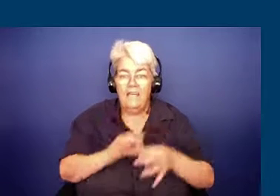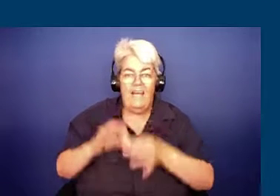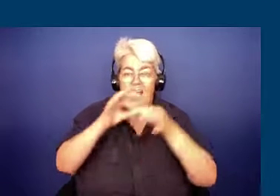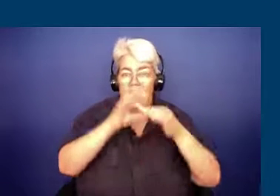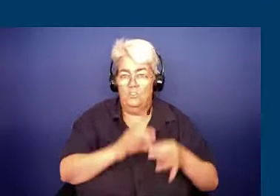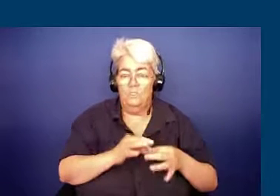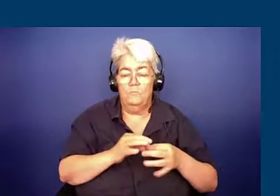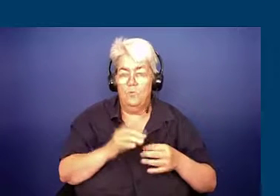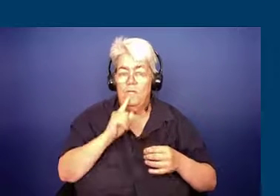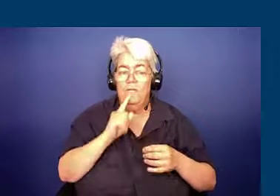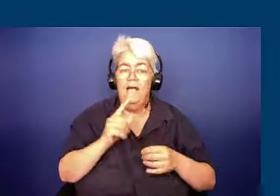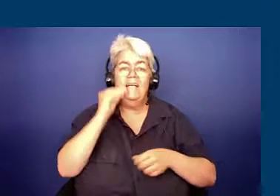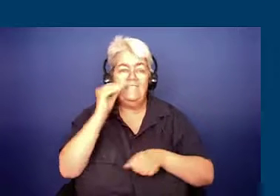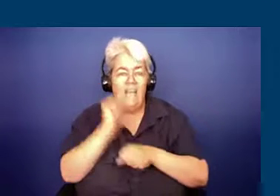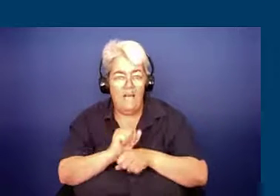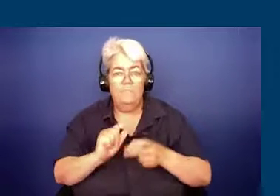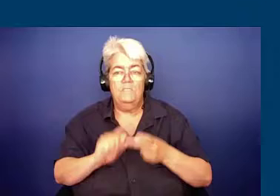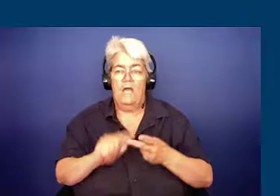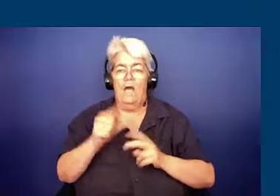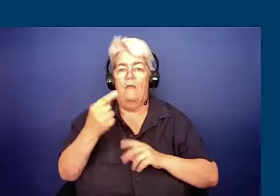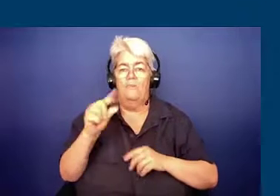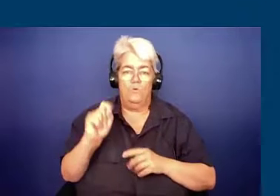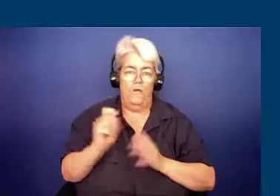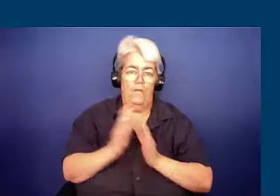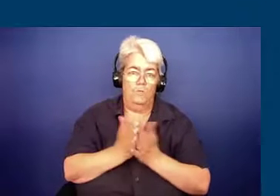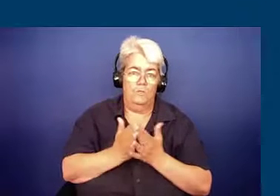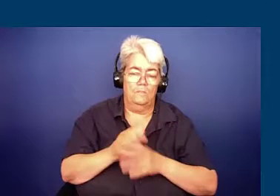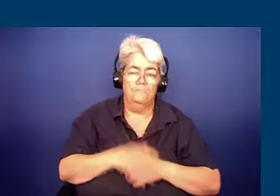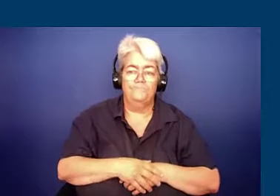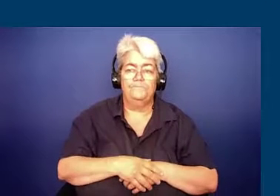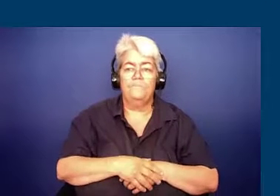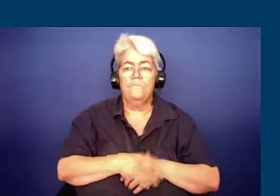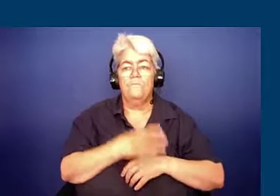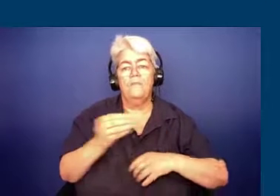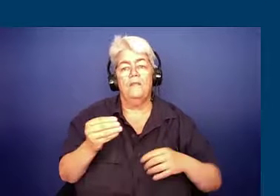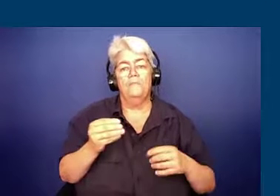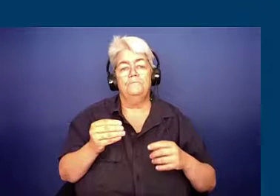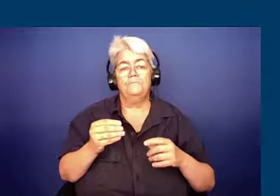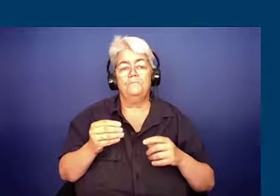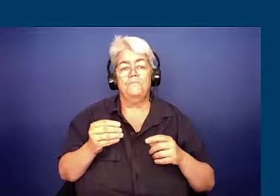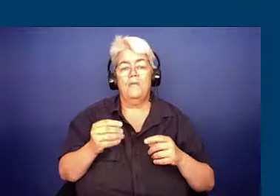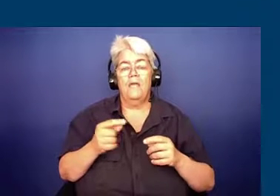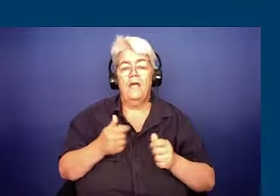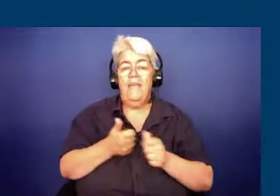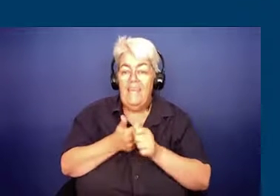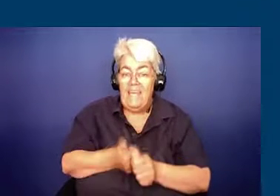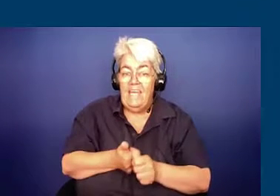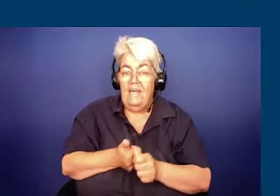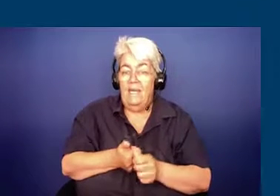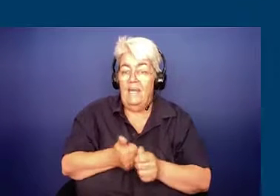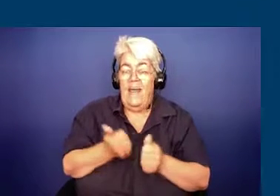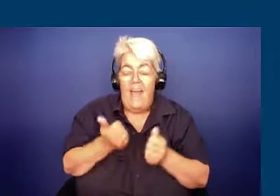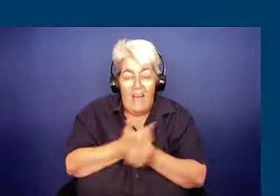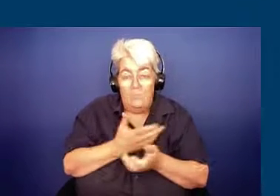gradebook. Um, at the base of everything, if you want to build your gradebook, you do it by